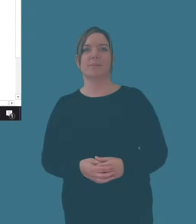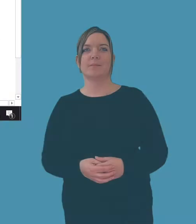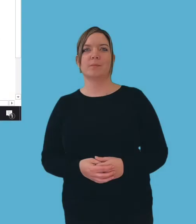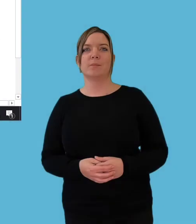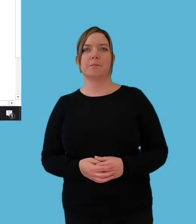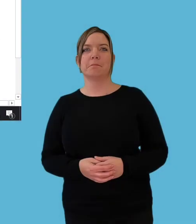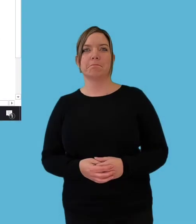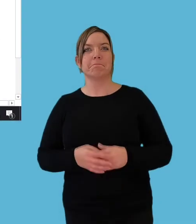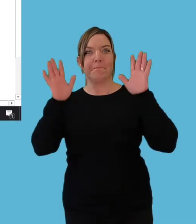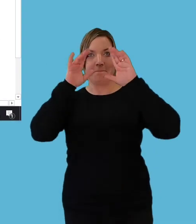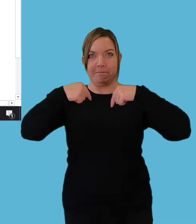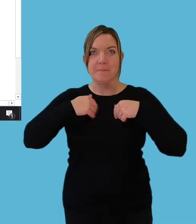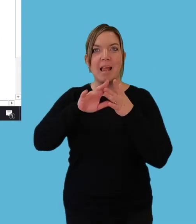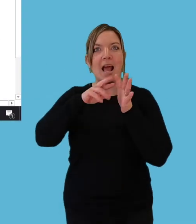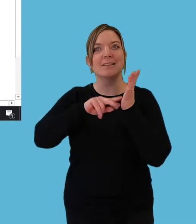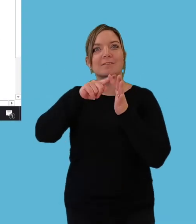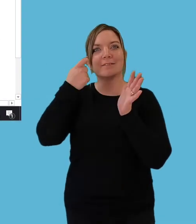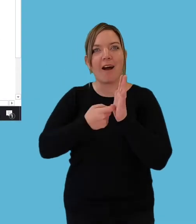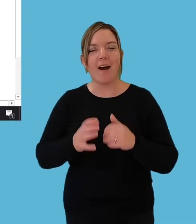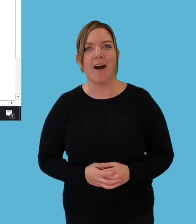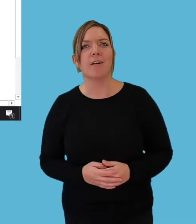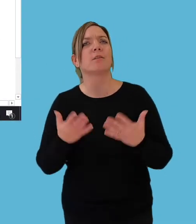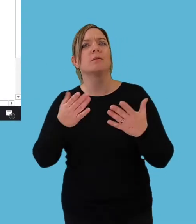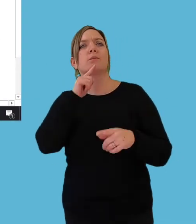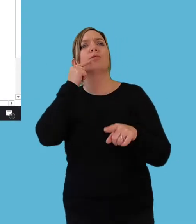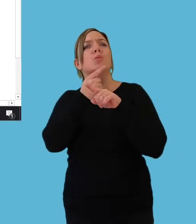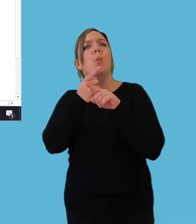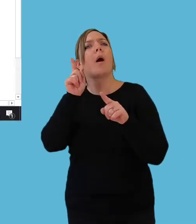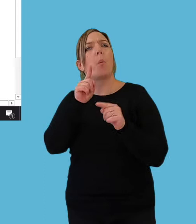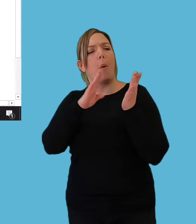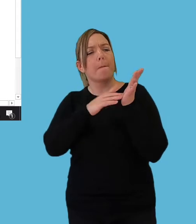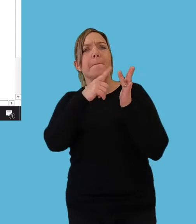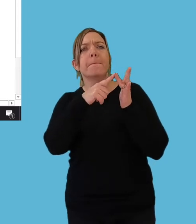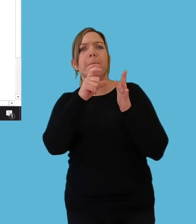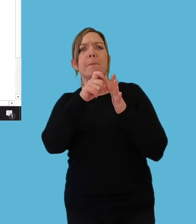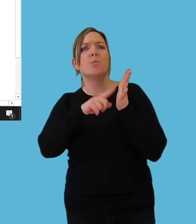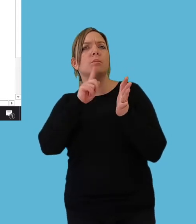Hello everybody, it's Hester here. Today I'm going to you a little bit about how to access a Moodle page.